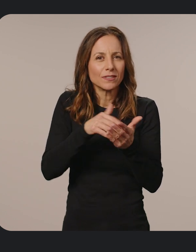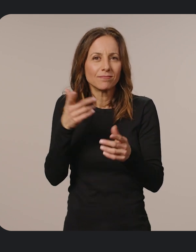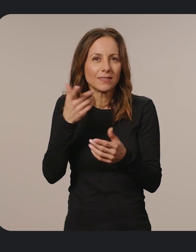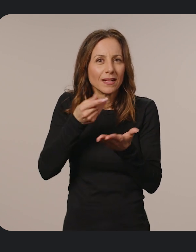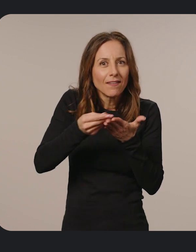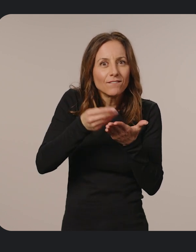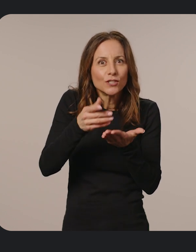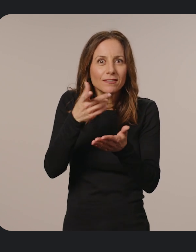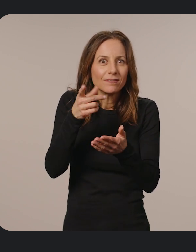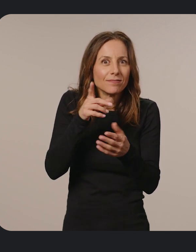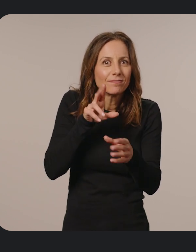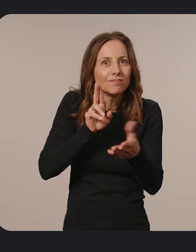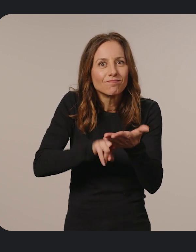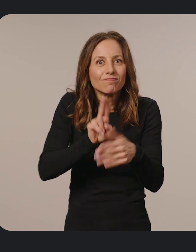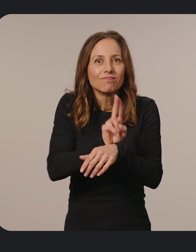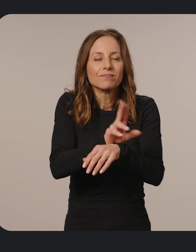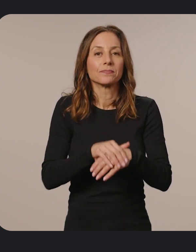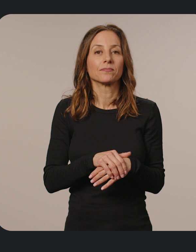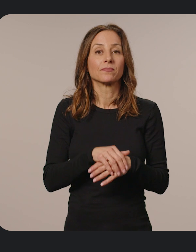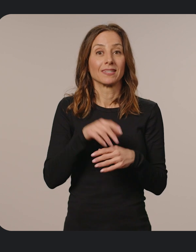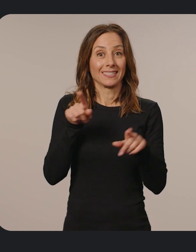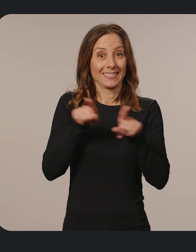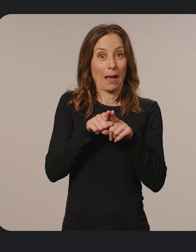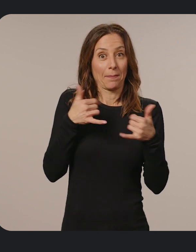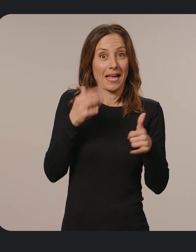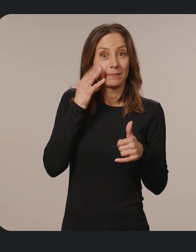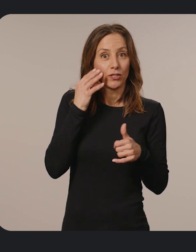The same Play experiences that are driving this for games